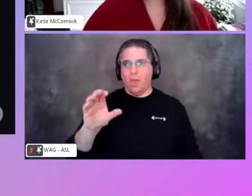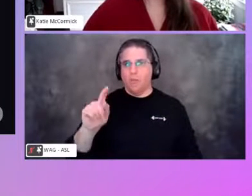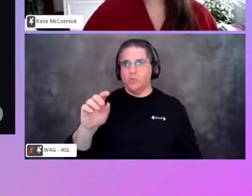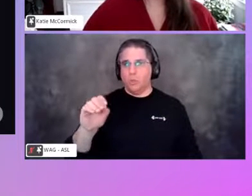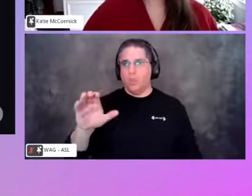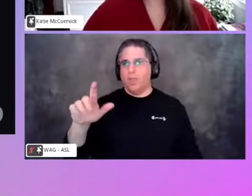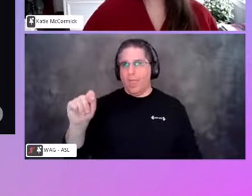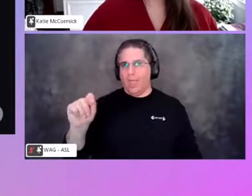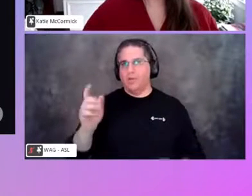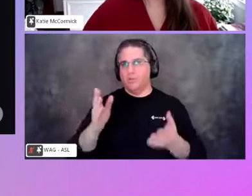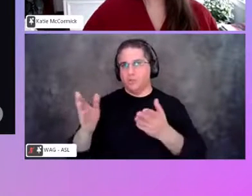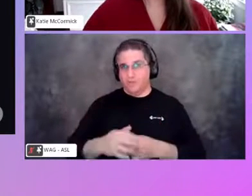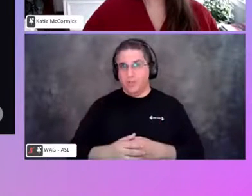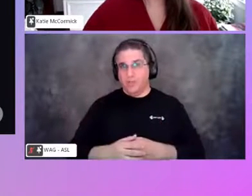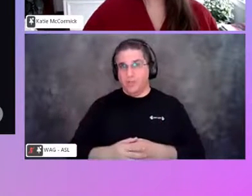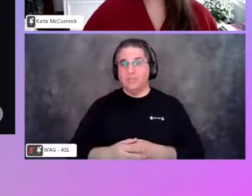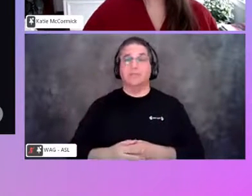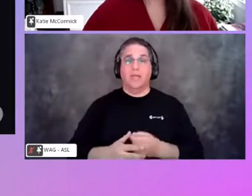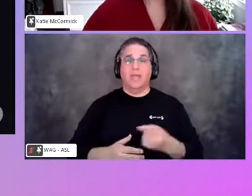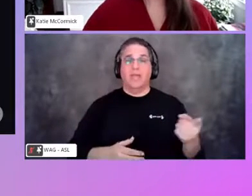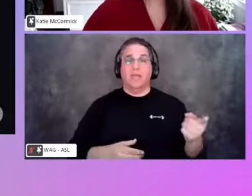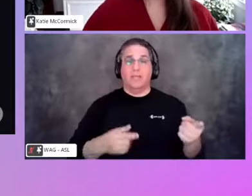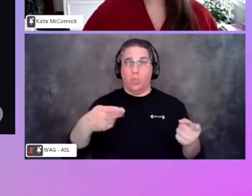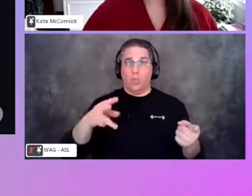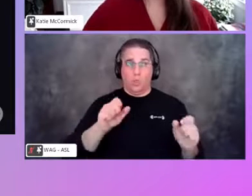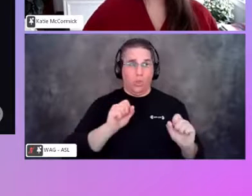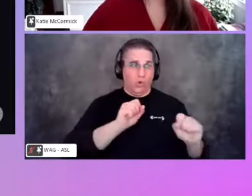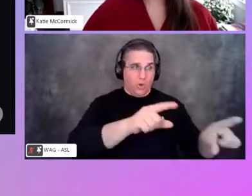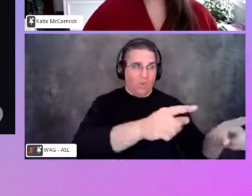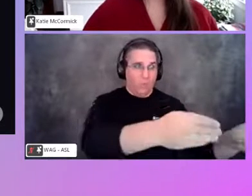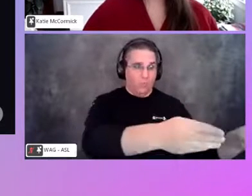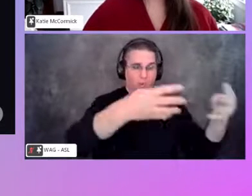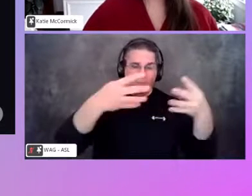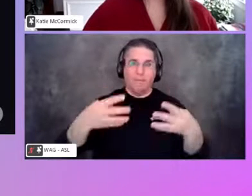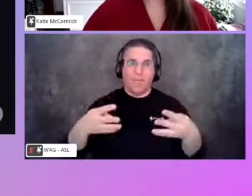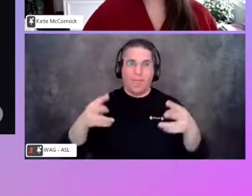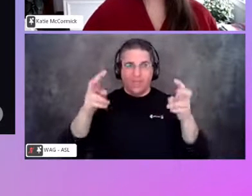and looks for labels with audit issues was sir was: